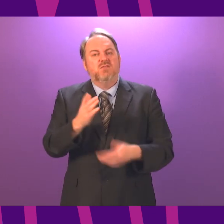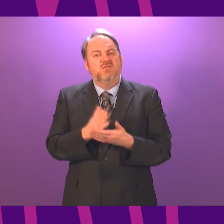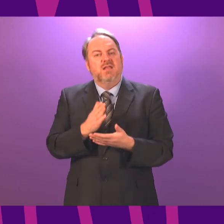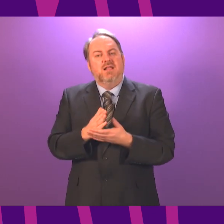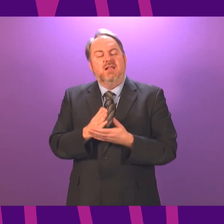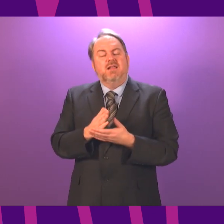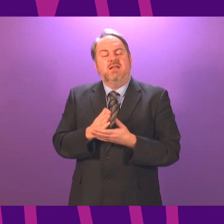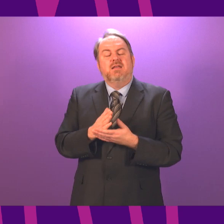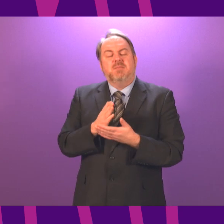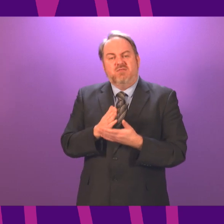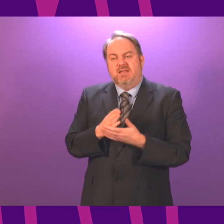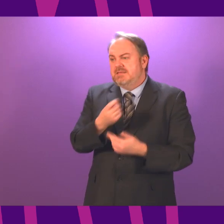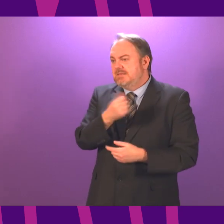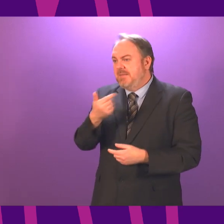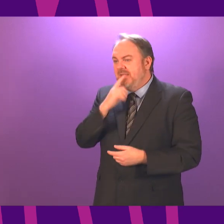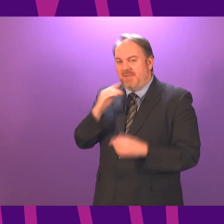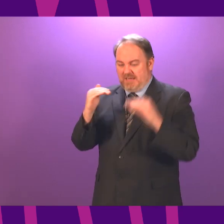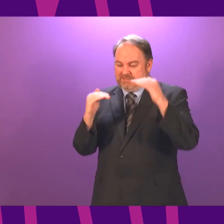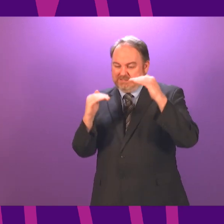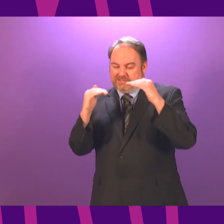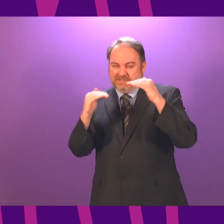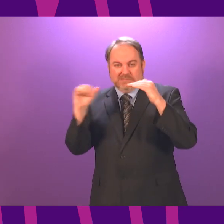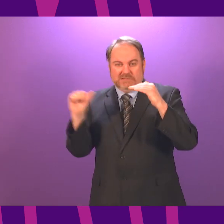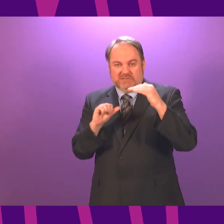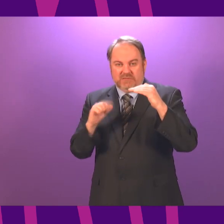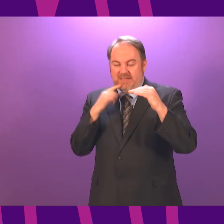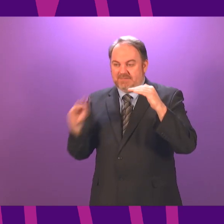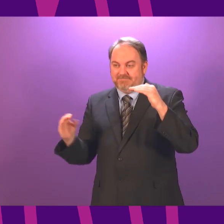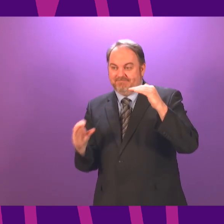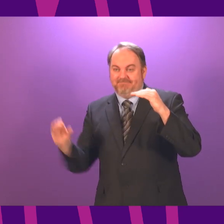says that they should be. However, while our supplies of the vaccine are still limited, if